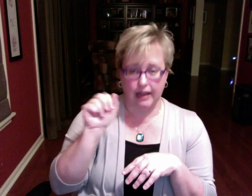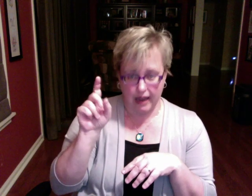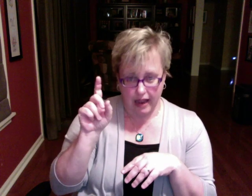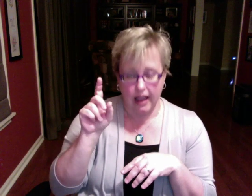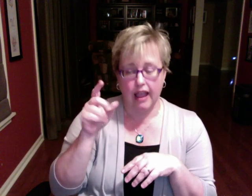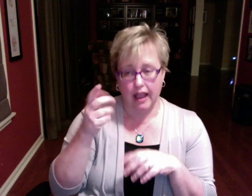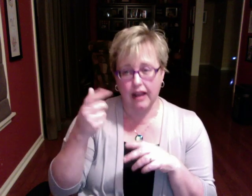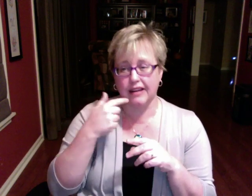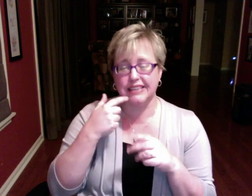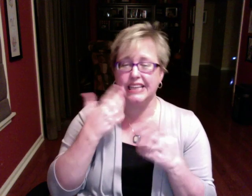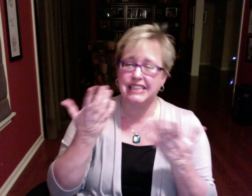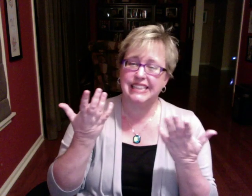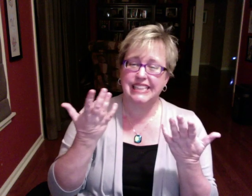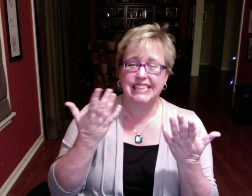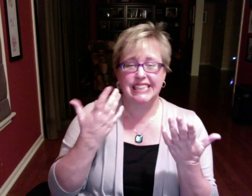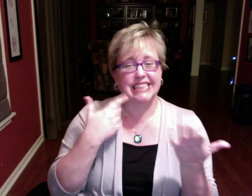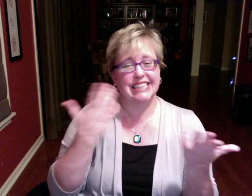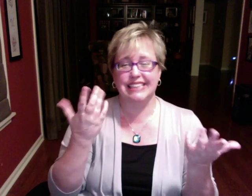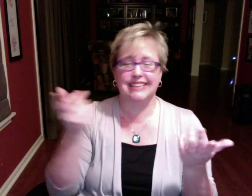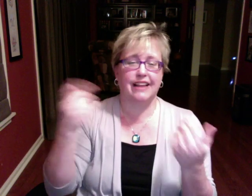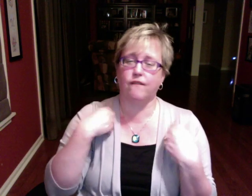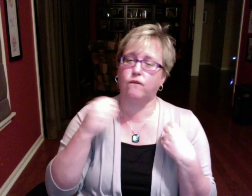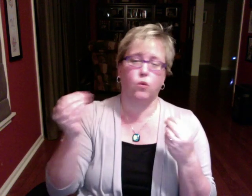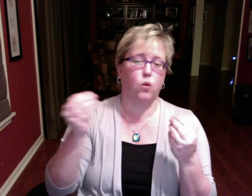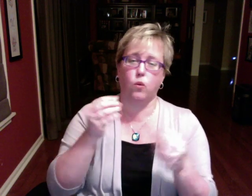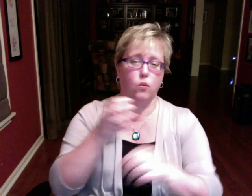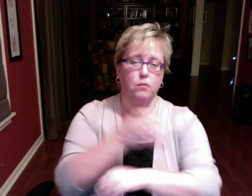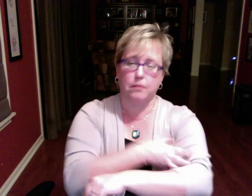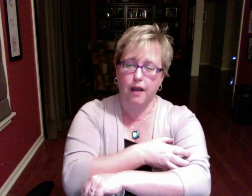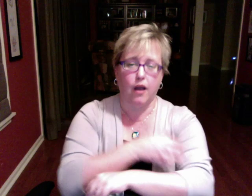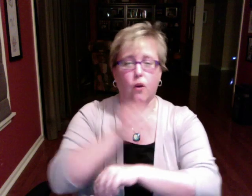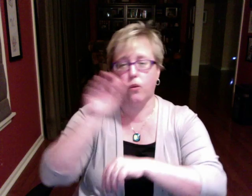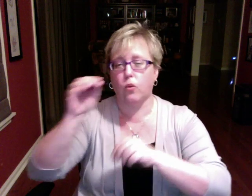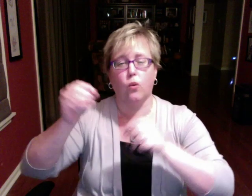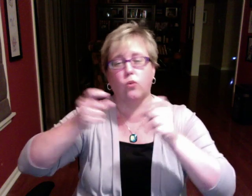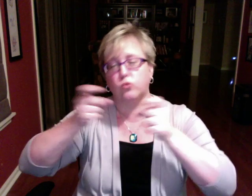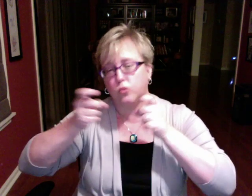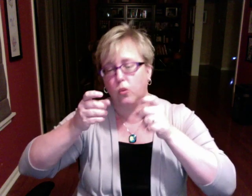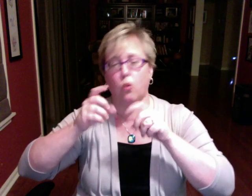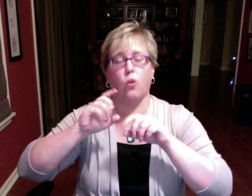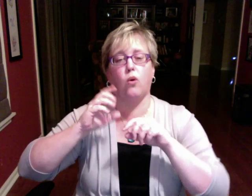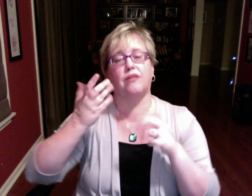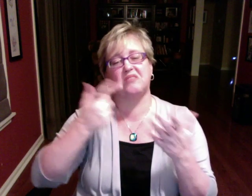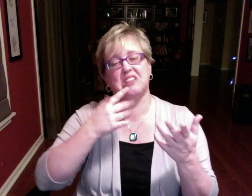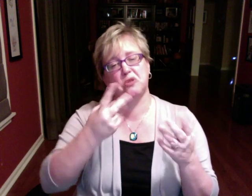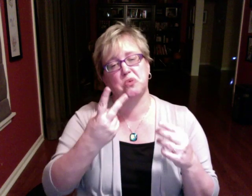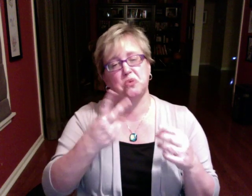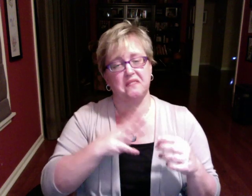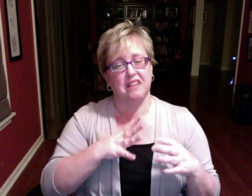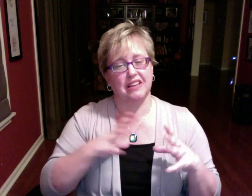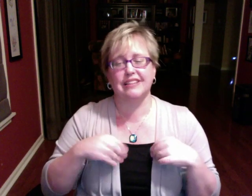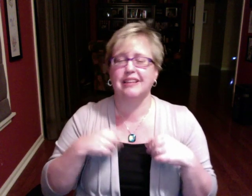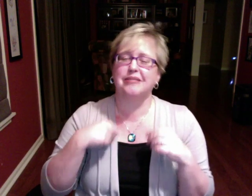They apologized and said they had no power, no control over this. They said 2 interpreters are fine.